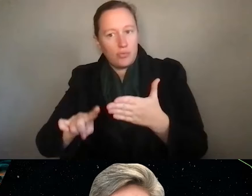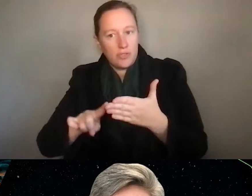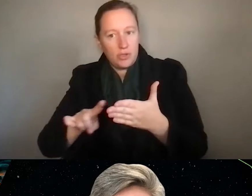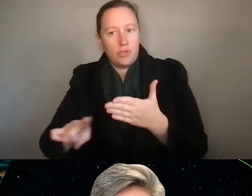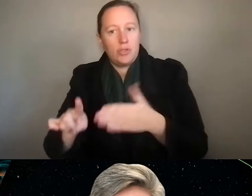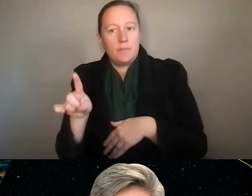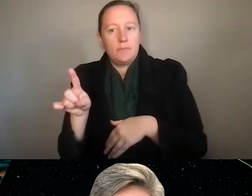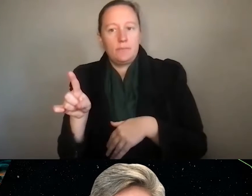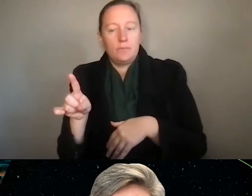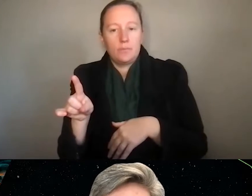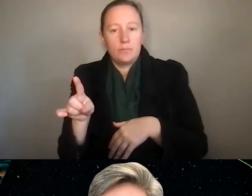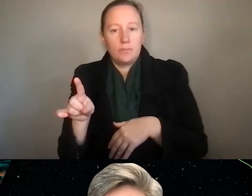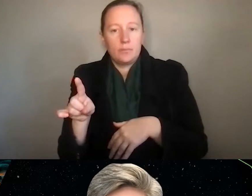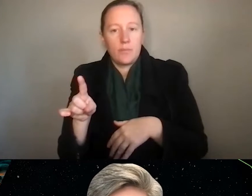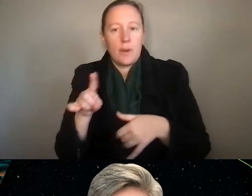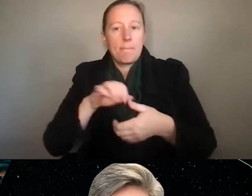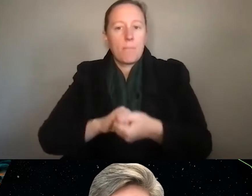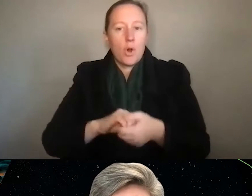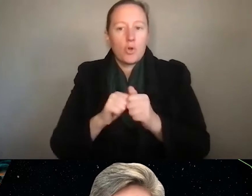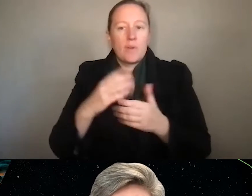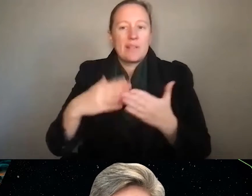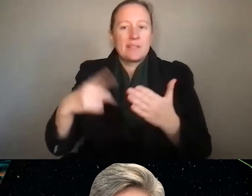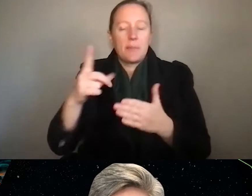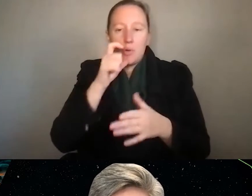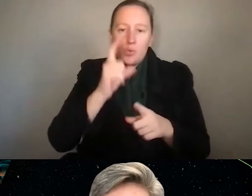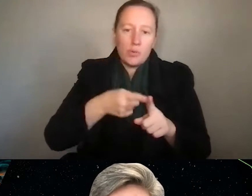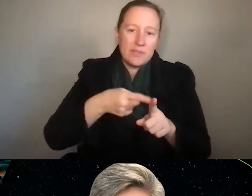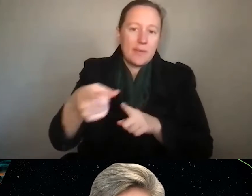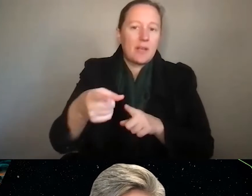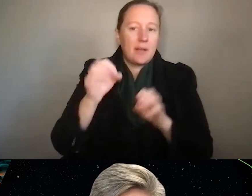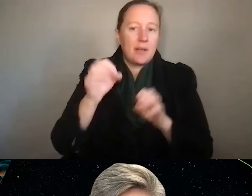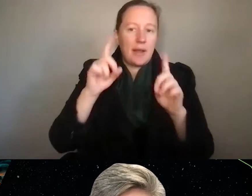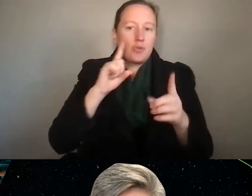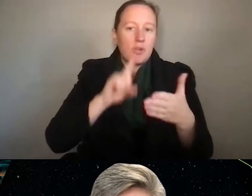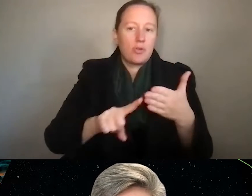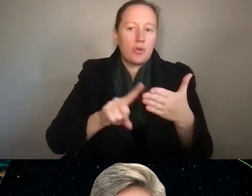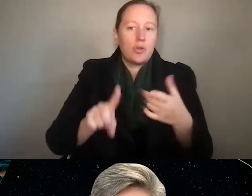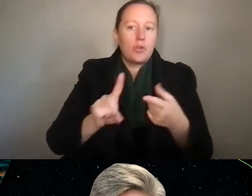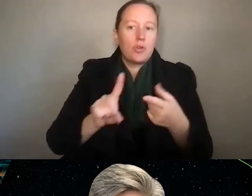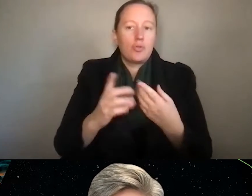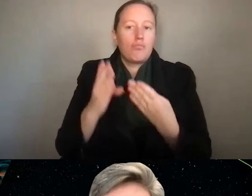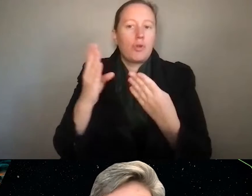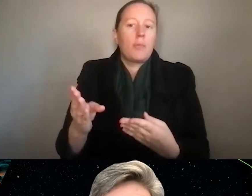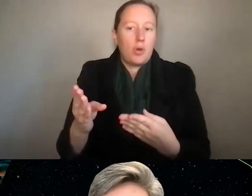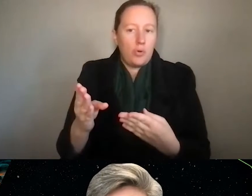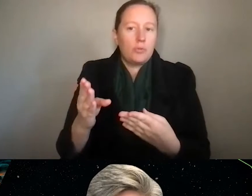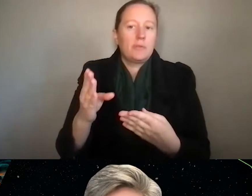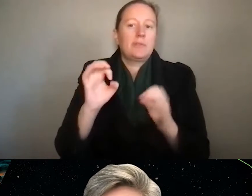should they partner with somebody who specializes in educational research? If they're going to propose